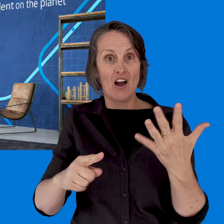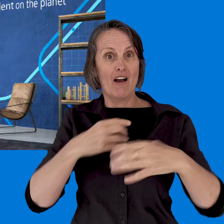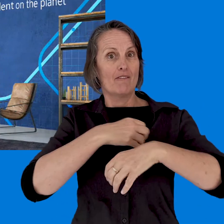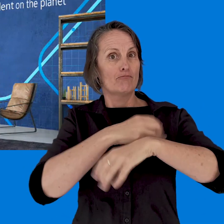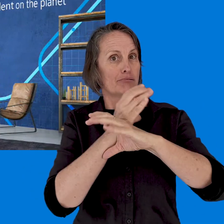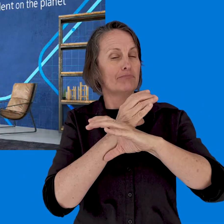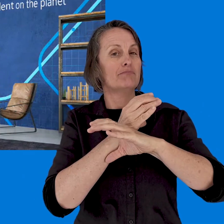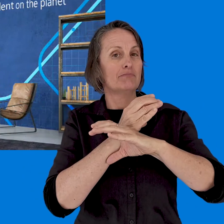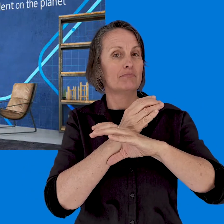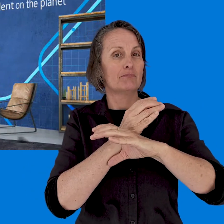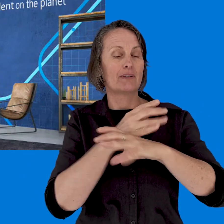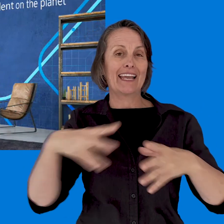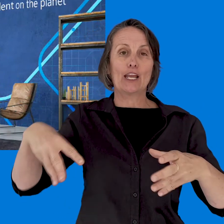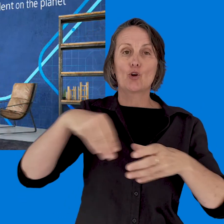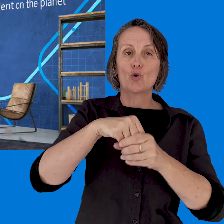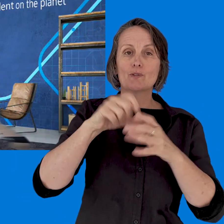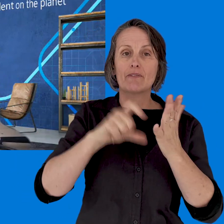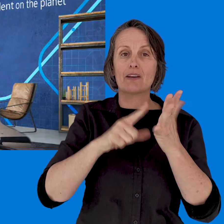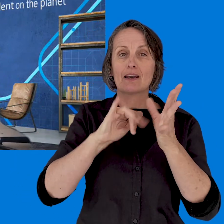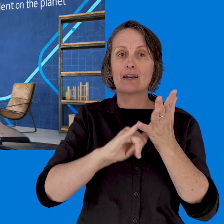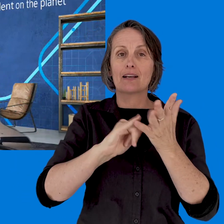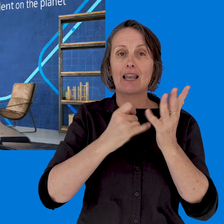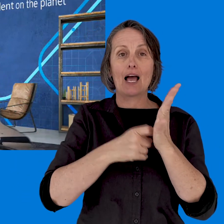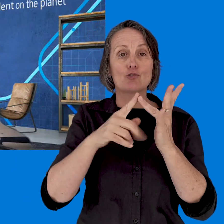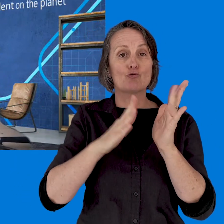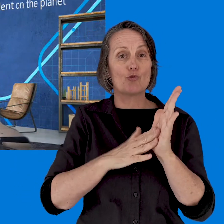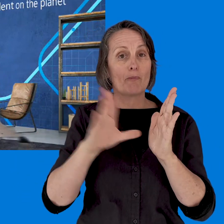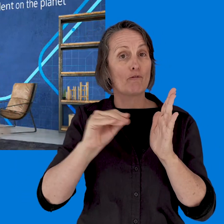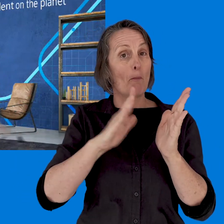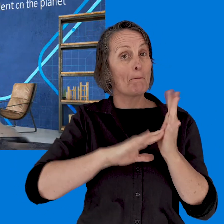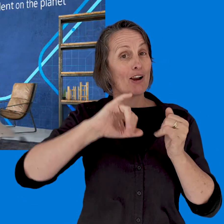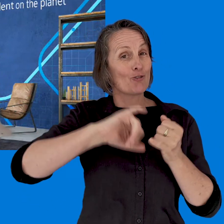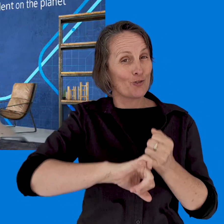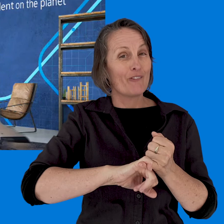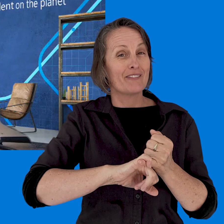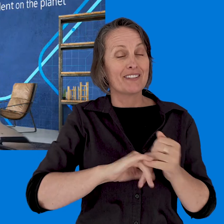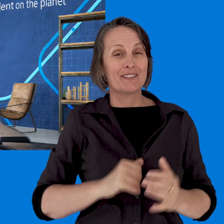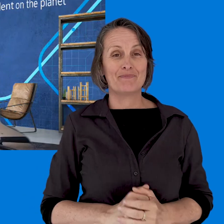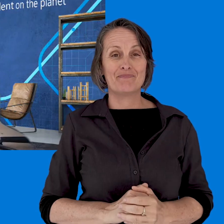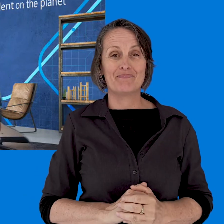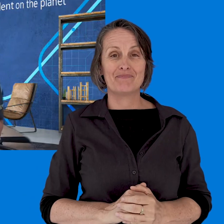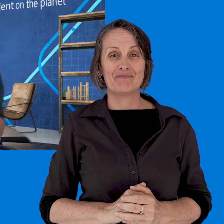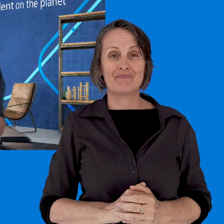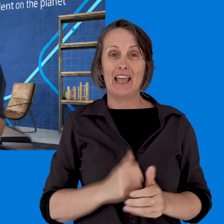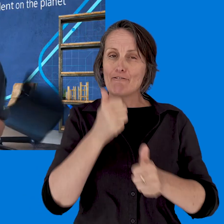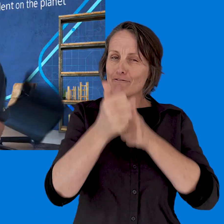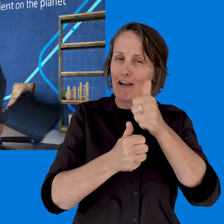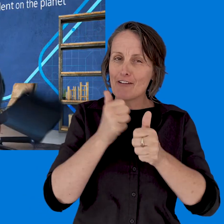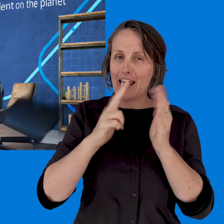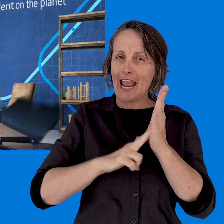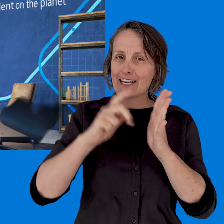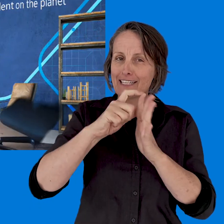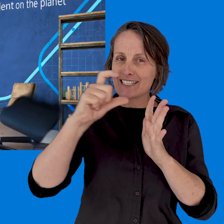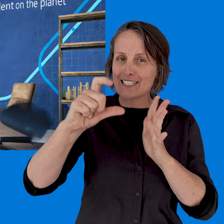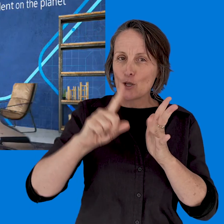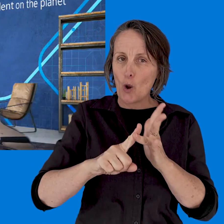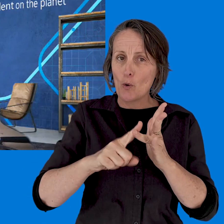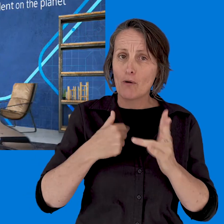videos on the inclusive classroom from Microsoft and your, you know, favorite NDCO. I hope you enjoyed it.